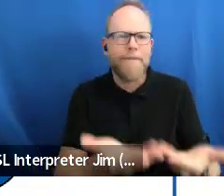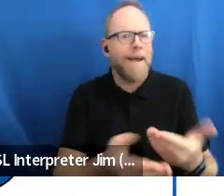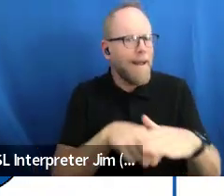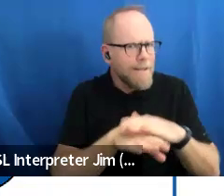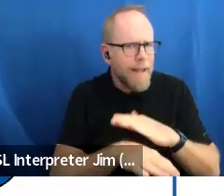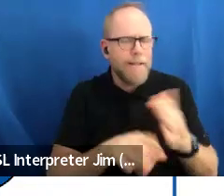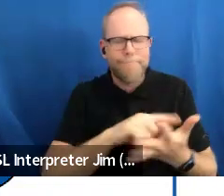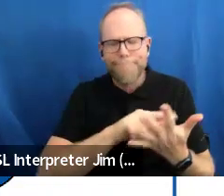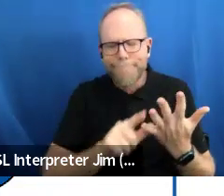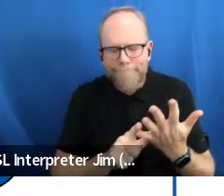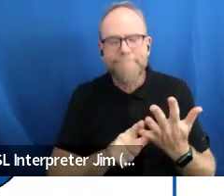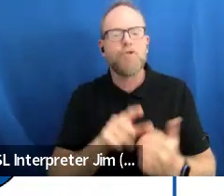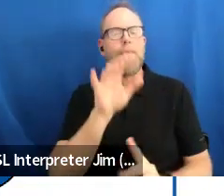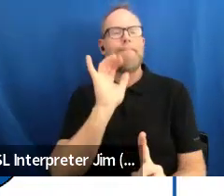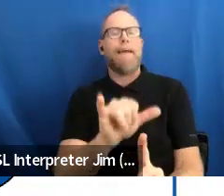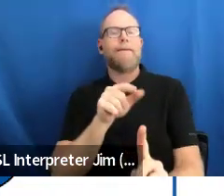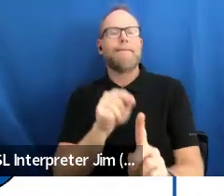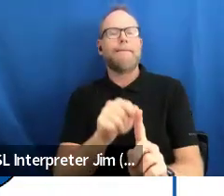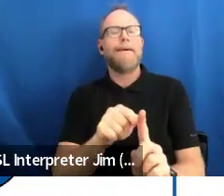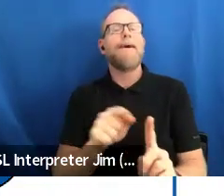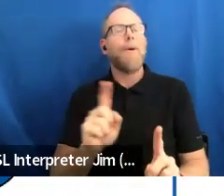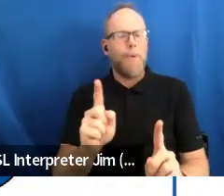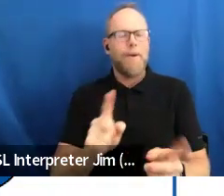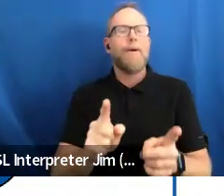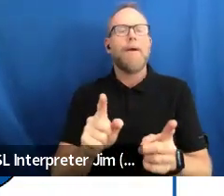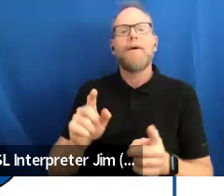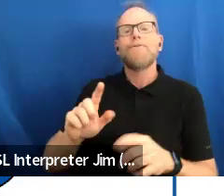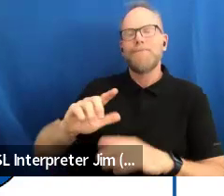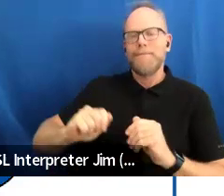And so that's really where the Olmstead Decision came about.